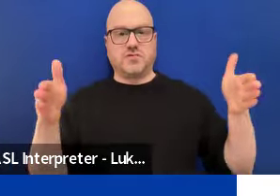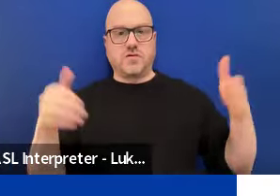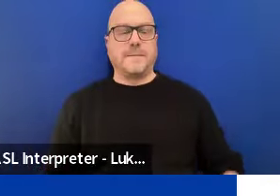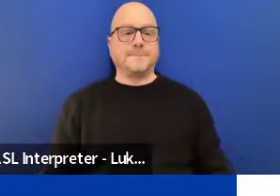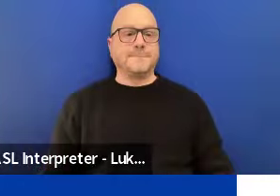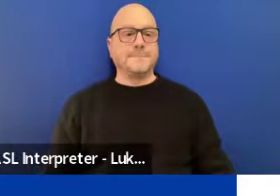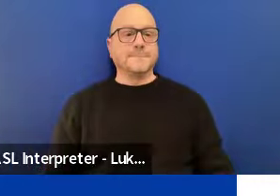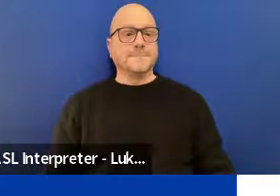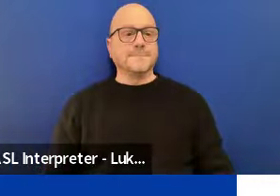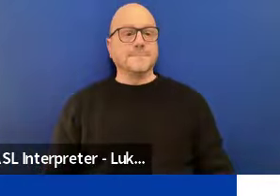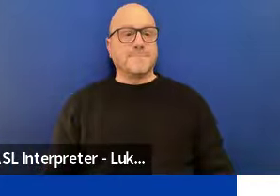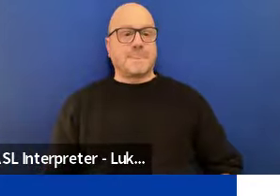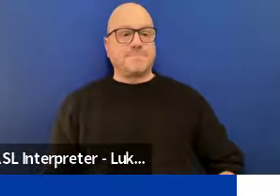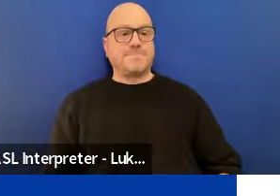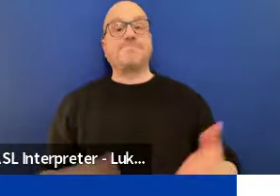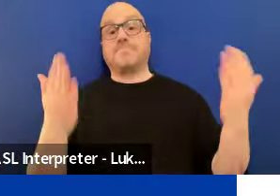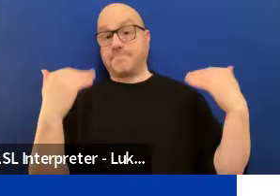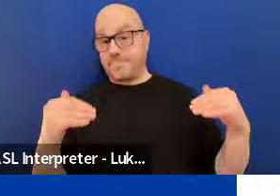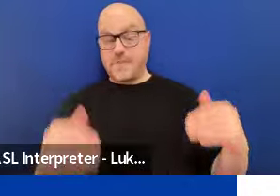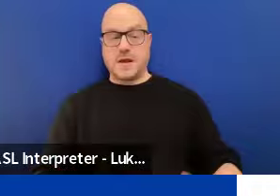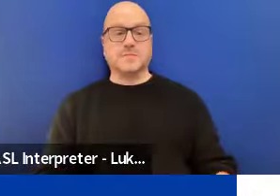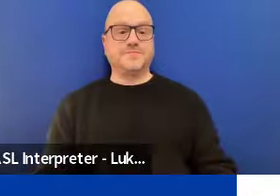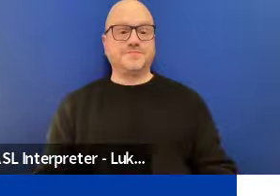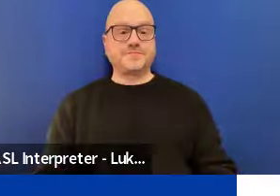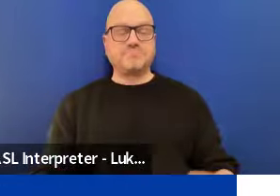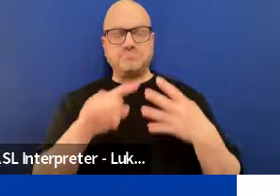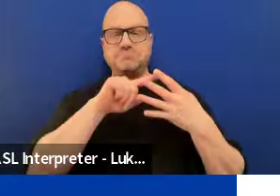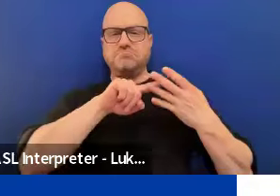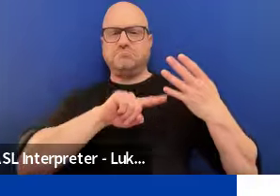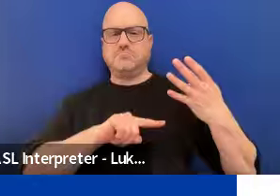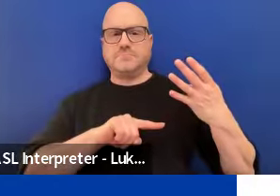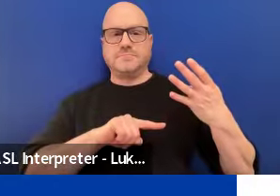SHELTER.